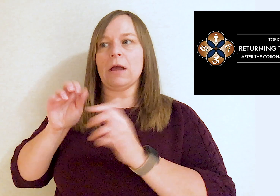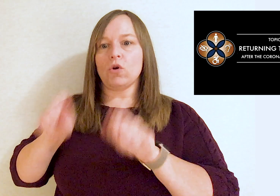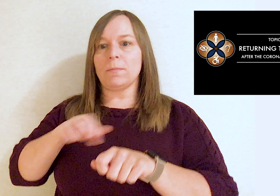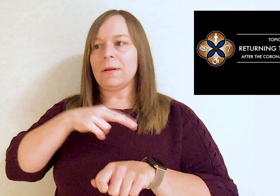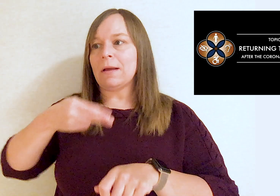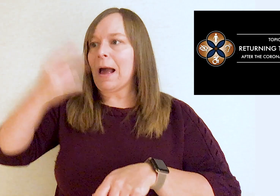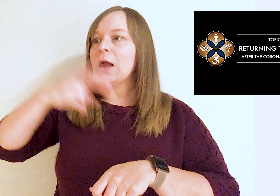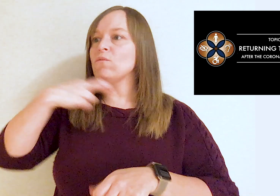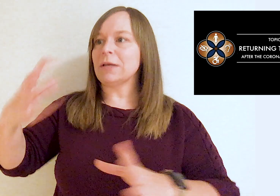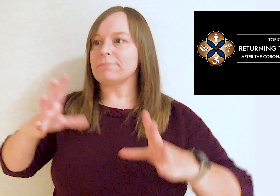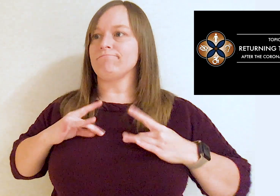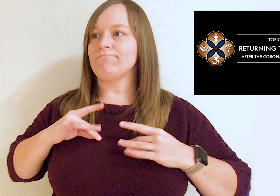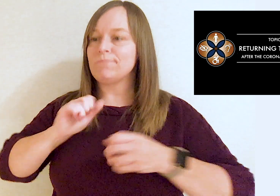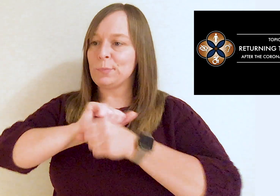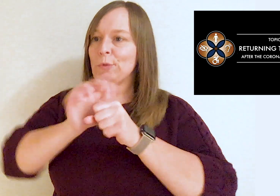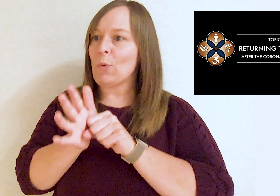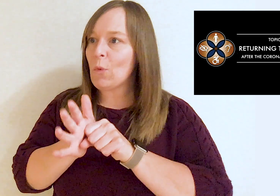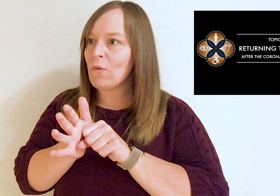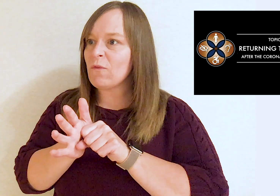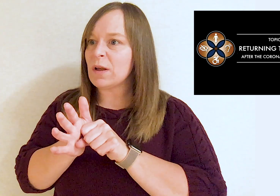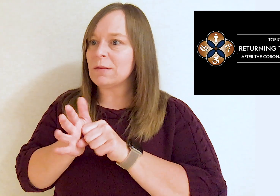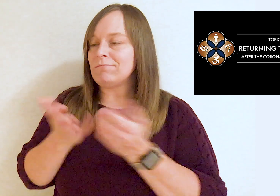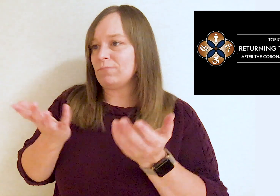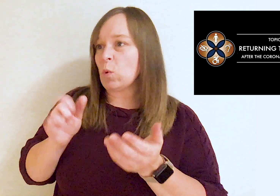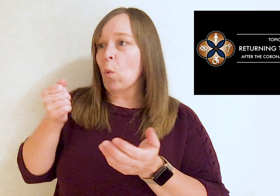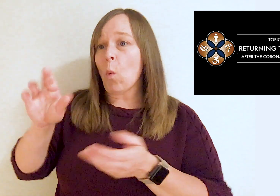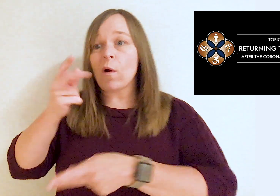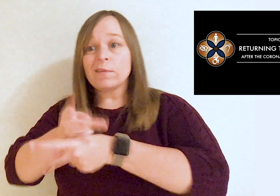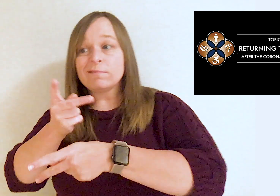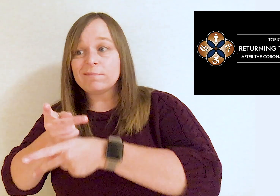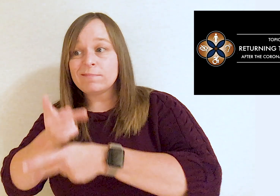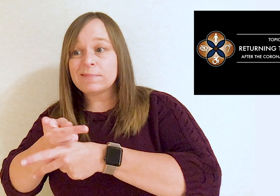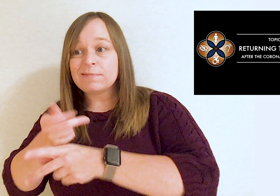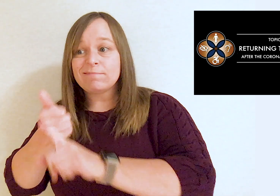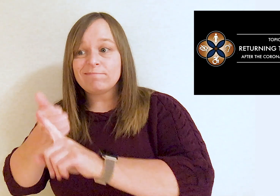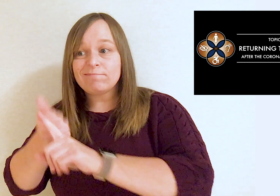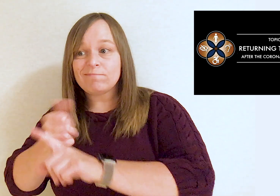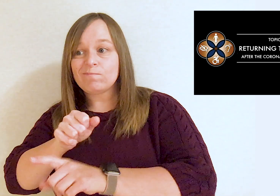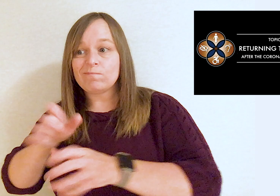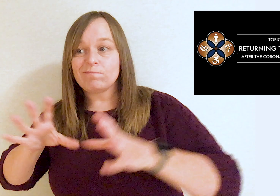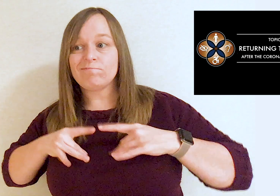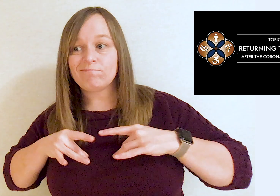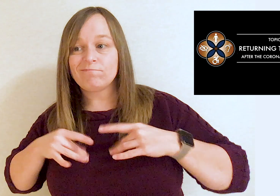to COVID-19 and those who are caring for someone who is vulnerable to COVID-19 as well.